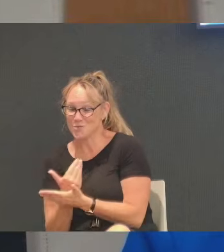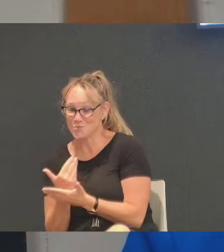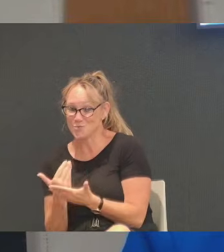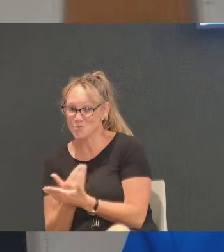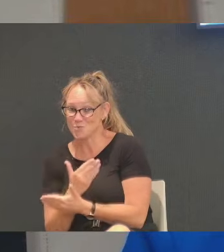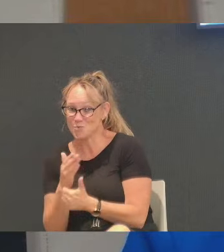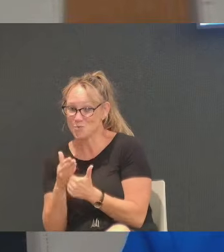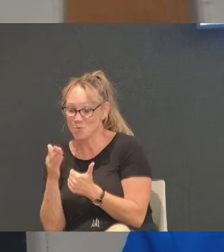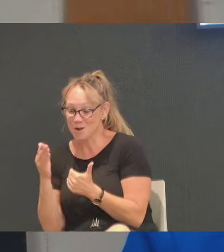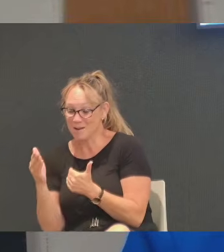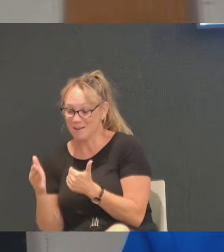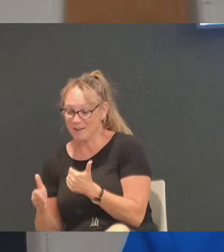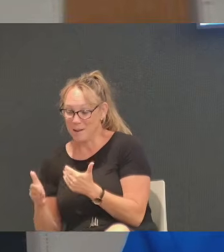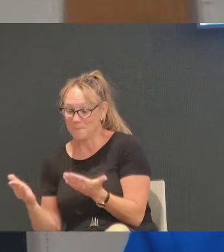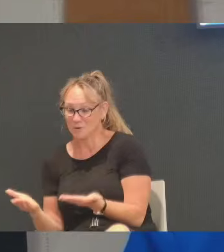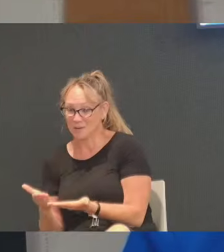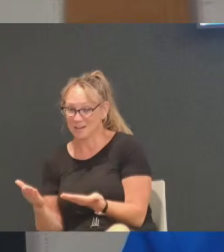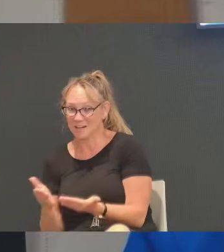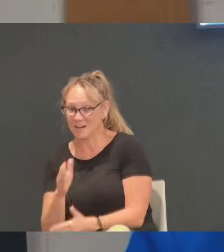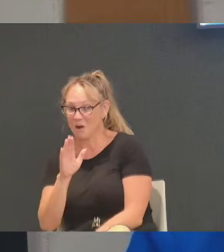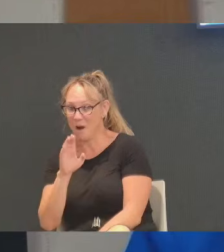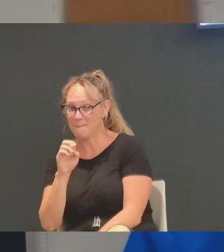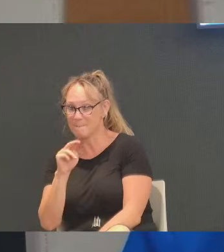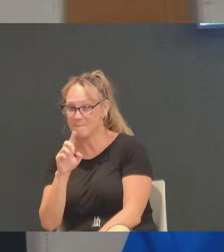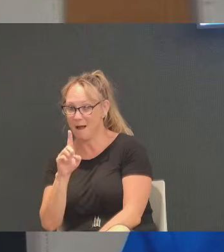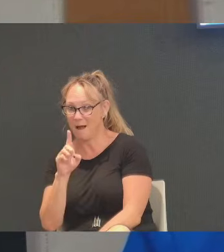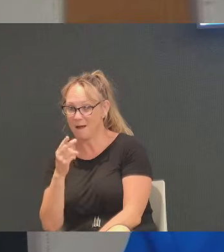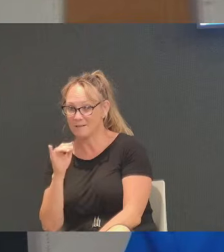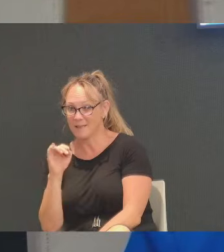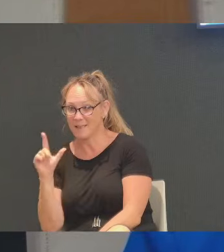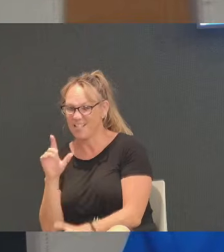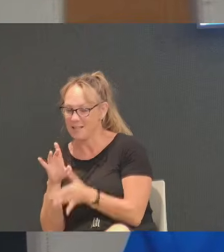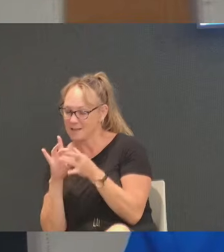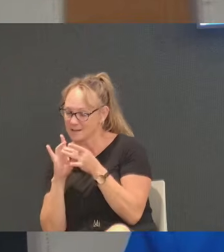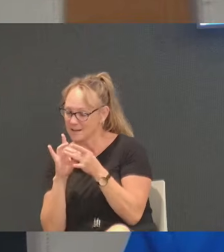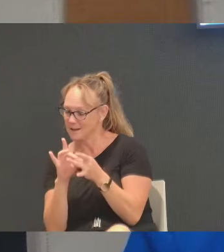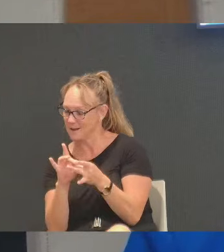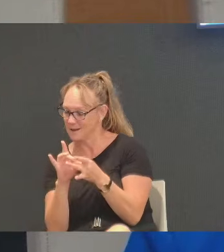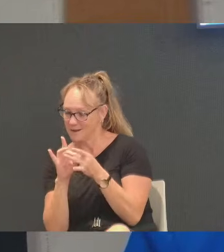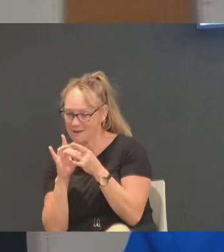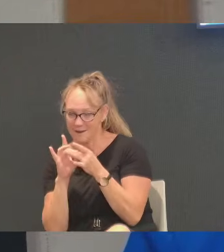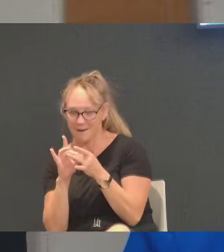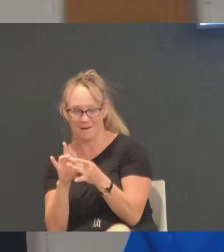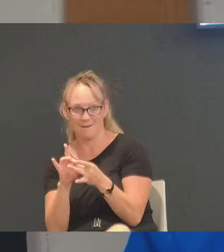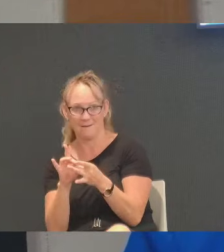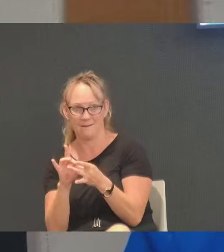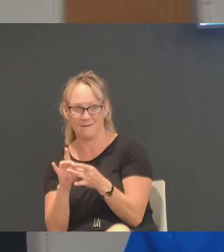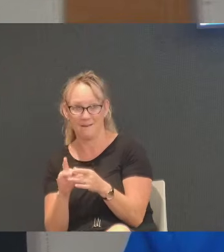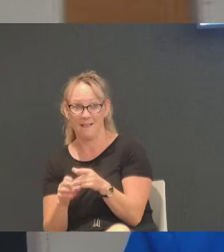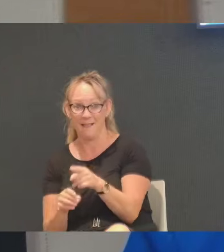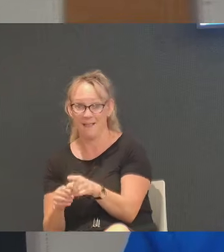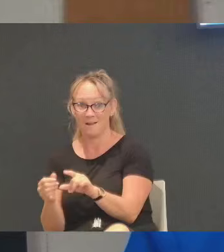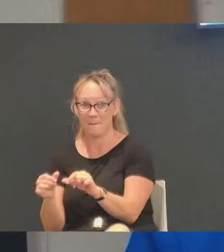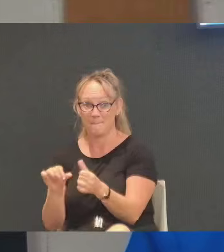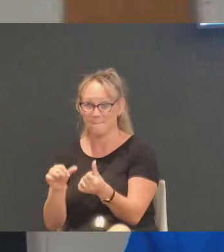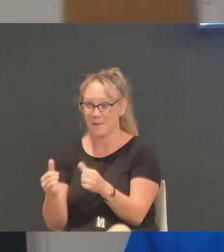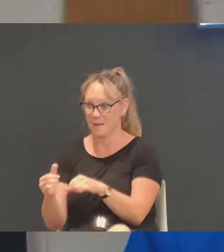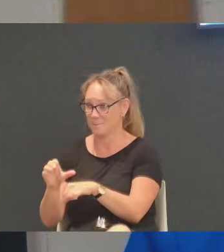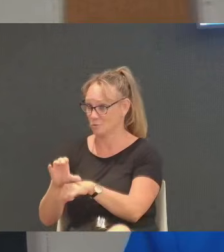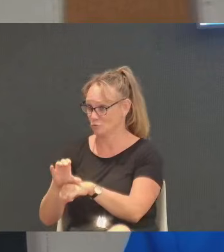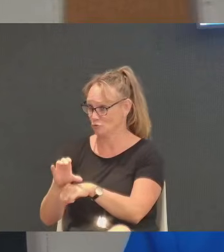community and we're connected to even Corinthian Baptist Church which is our neighbor right behind